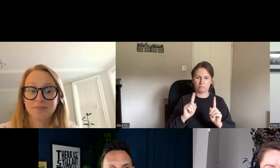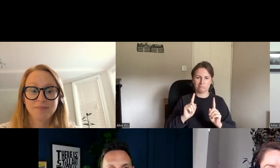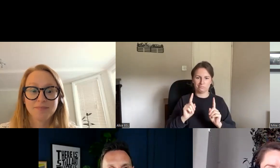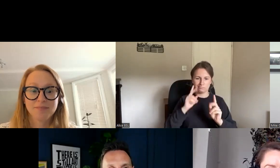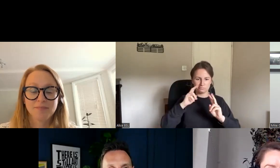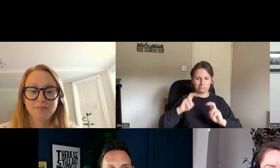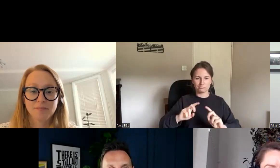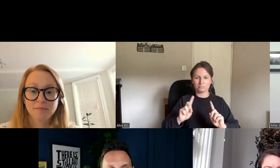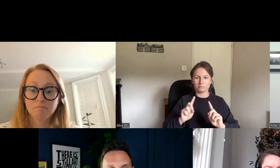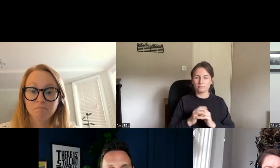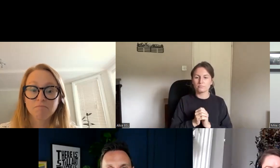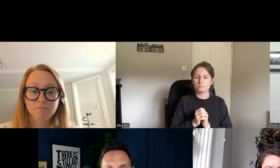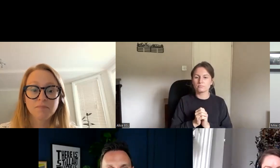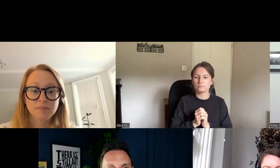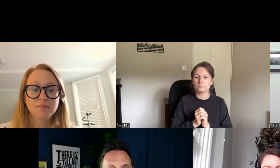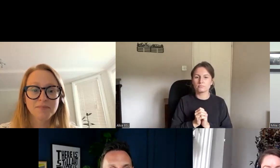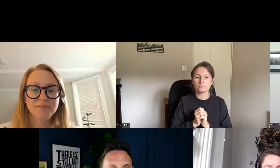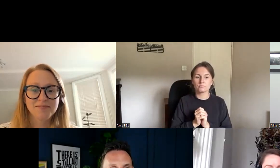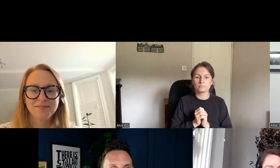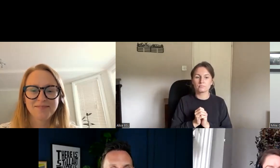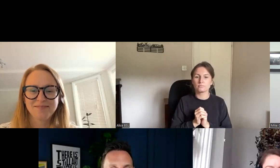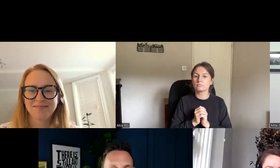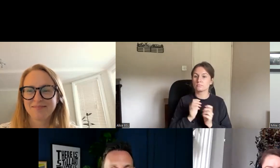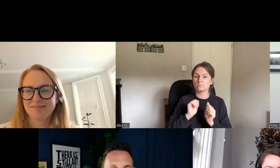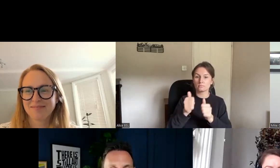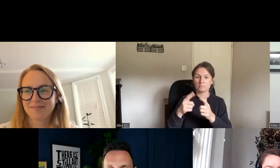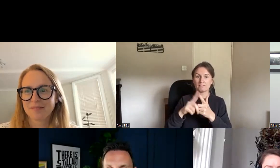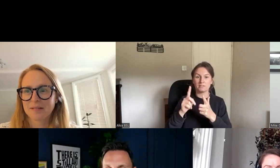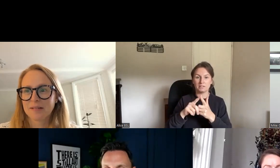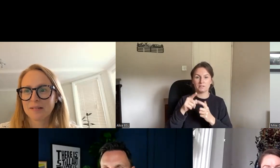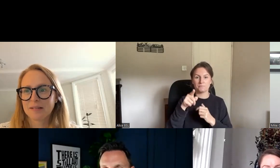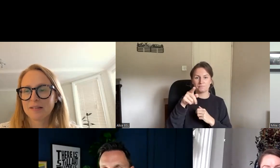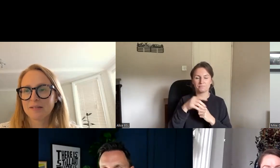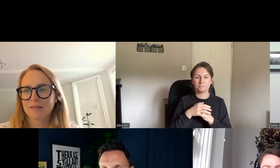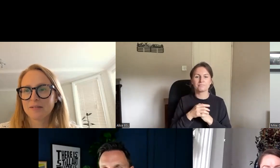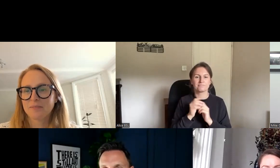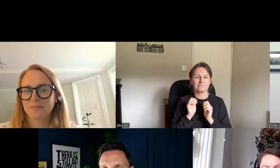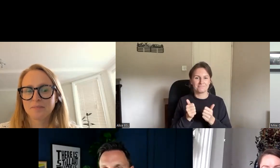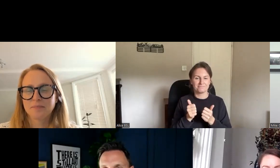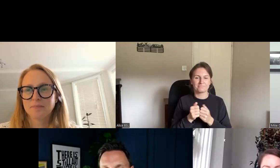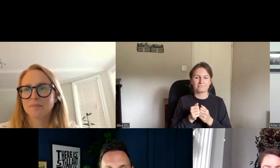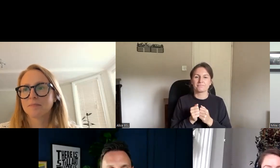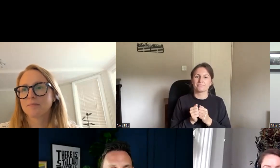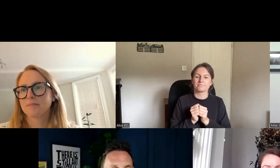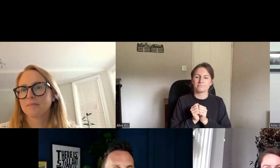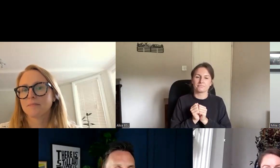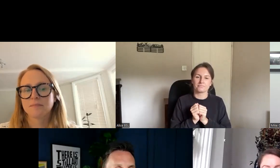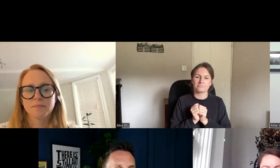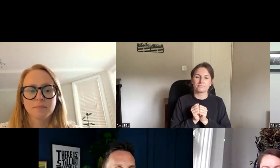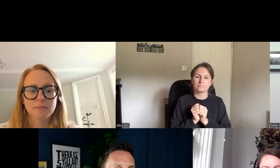Shall I take that? Which one would you go to? Go ahead, Ewelina? No problem. Rose already mentioned